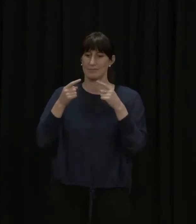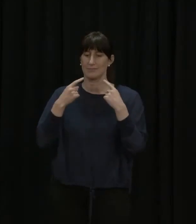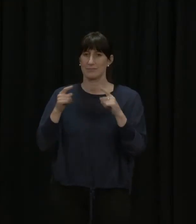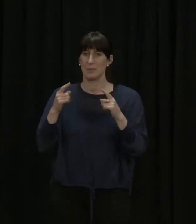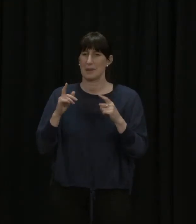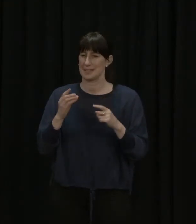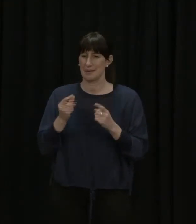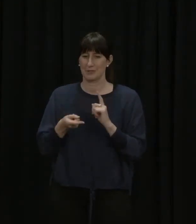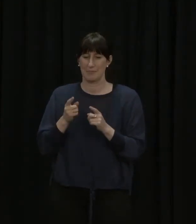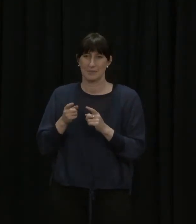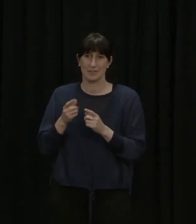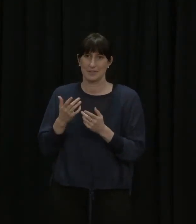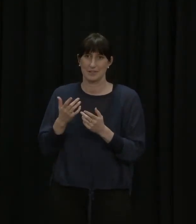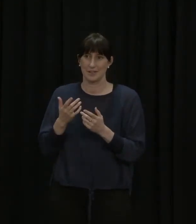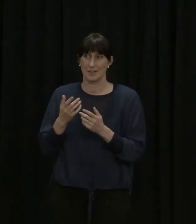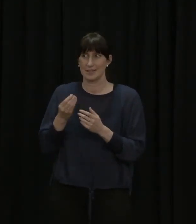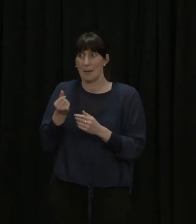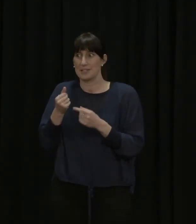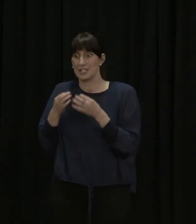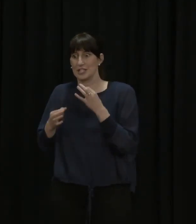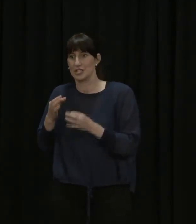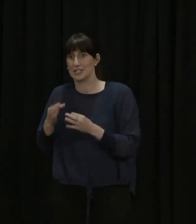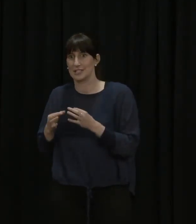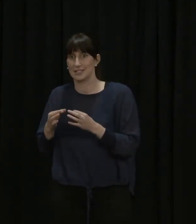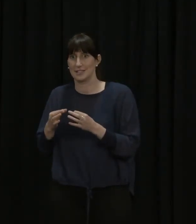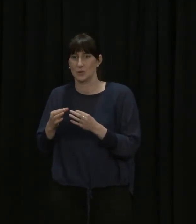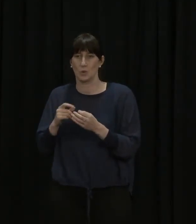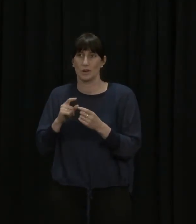Having said that, when you doing things like this, there is a lot of messages to go out and not all of them make it